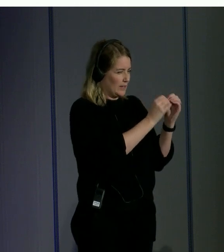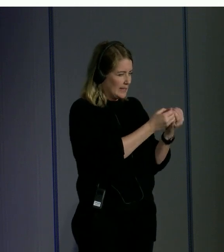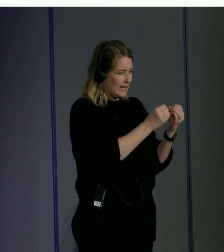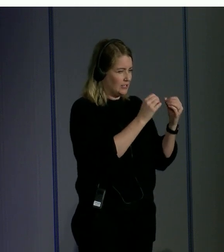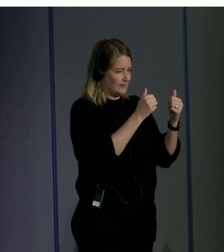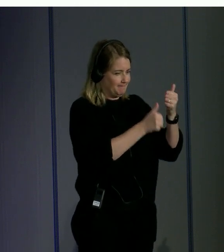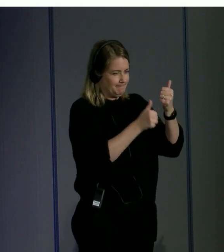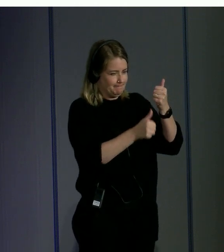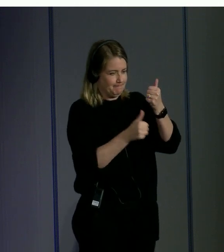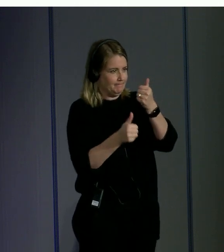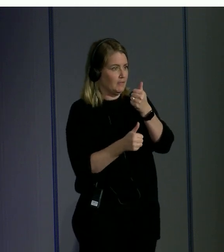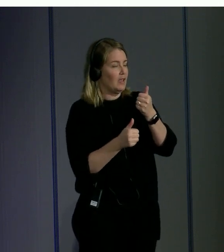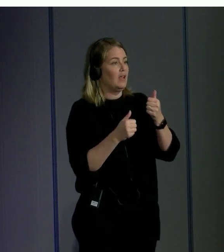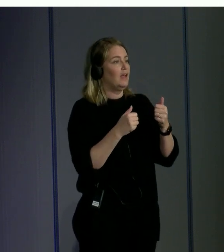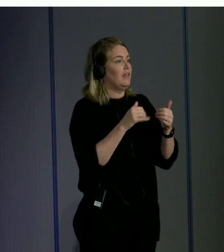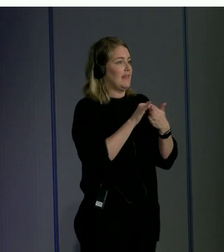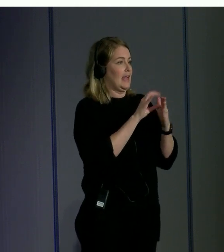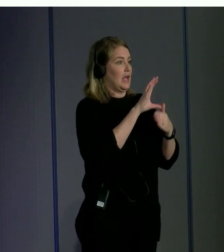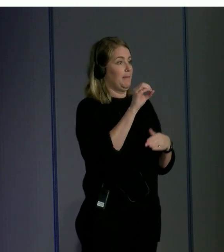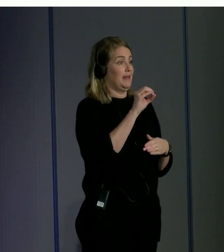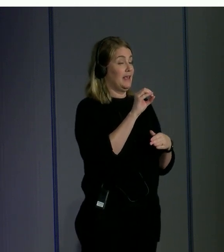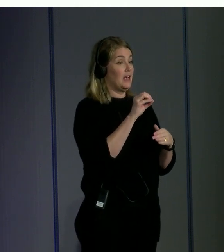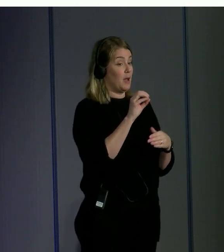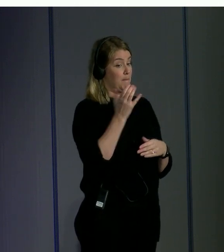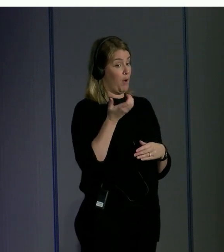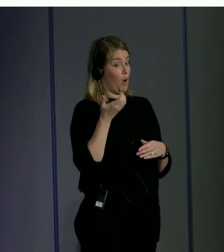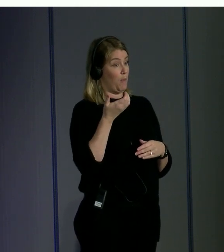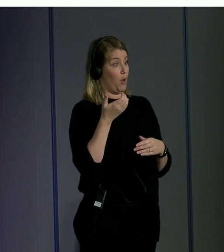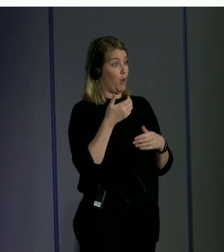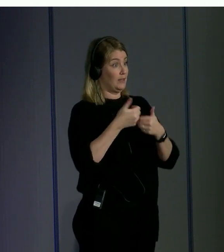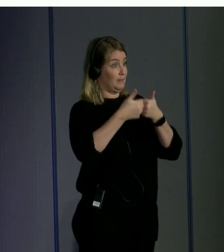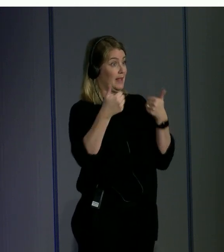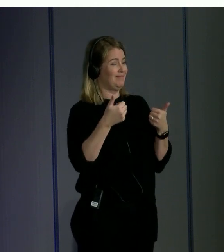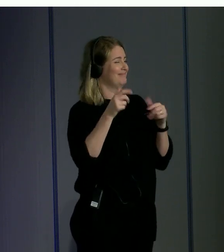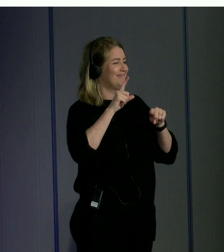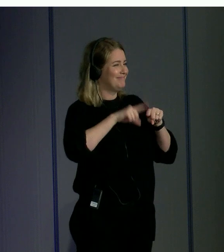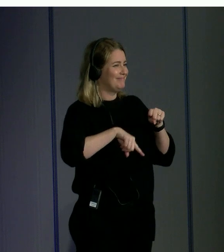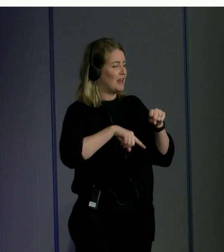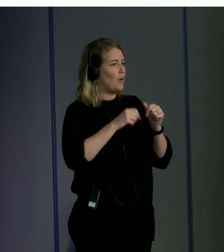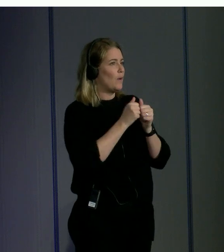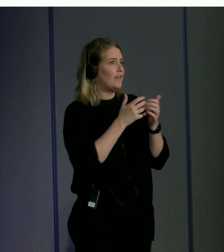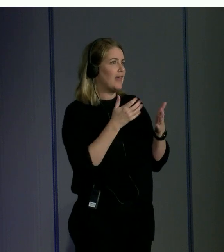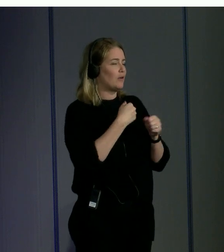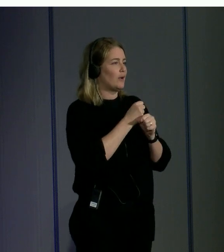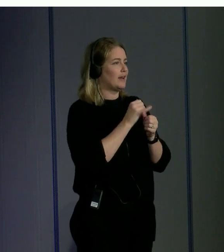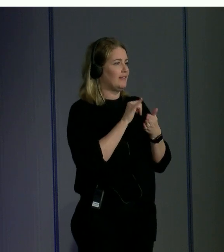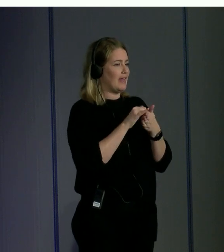You can't split up a mobile application like that without creating the mechanisms to do